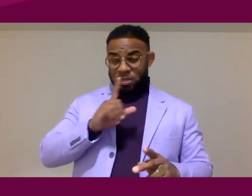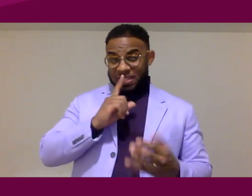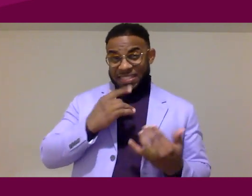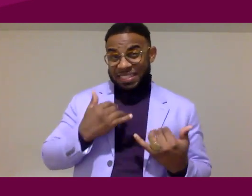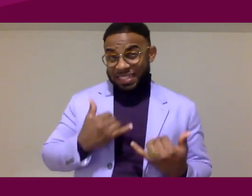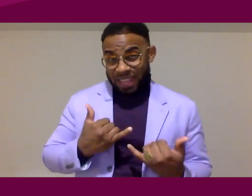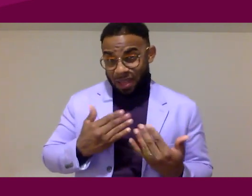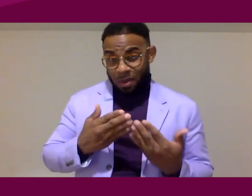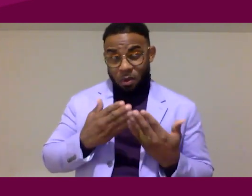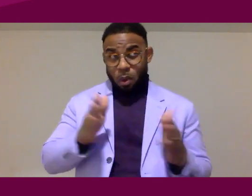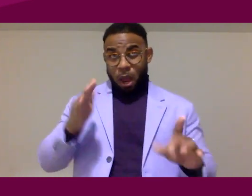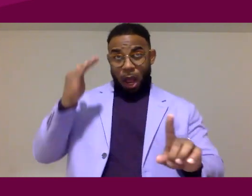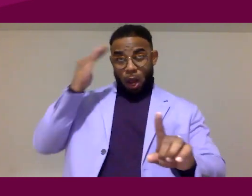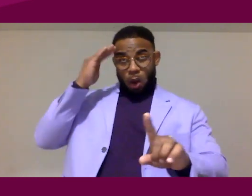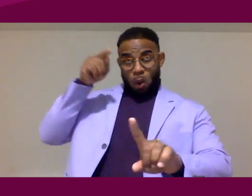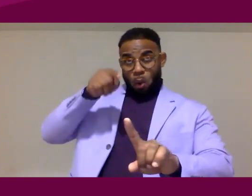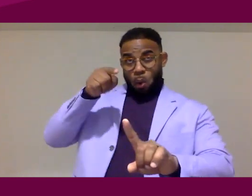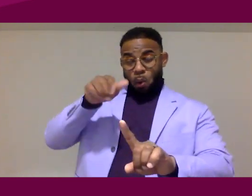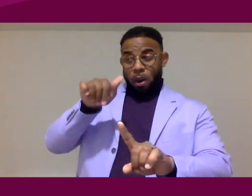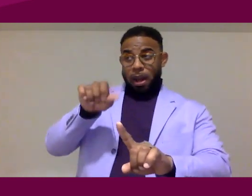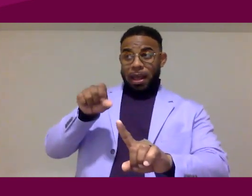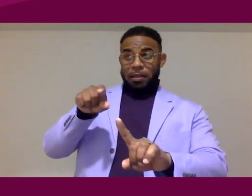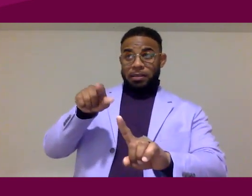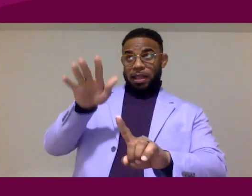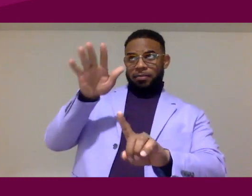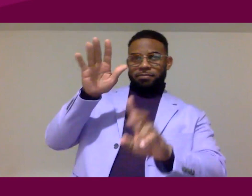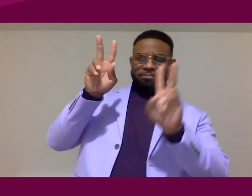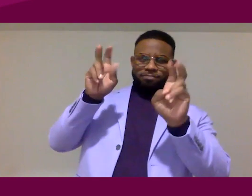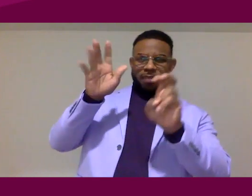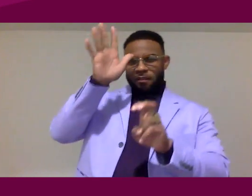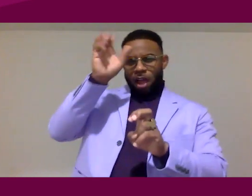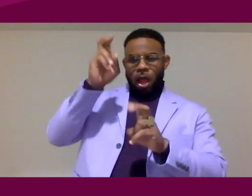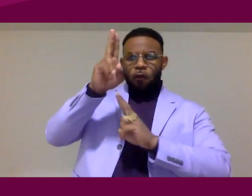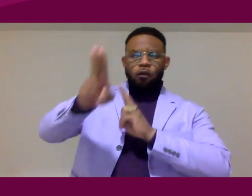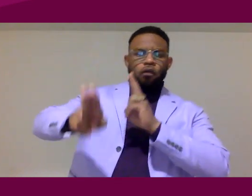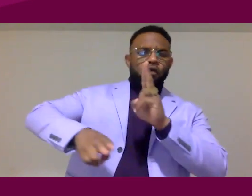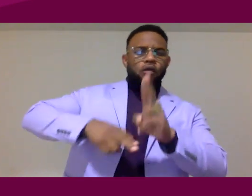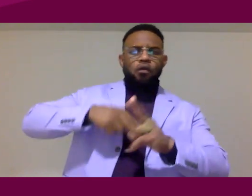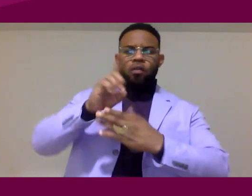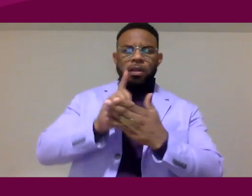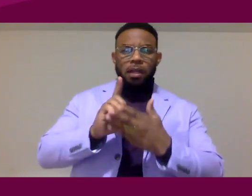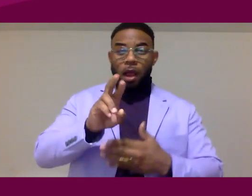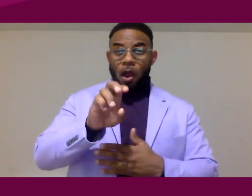widely regarded as the father of universal design, Ron Mace.